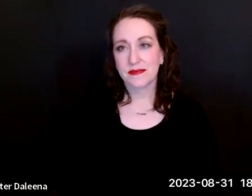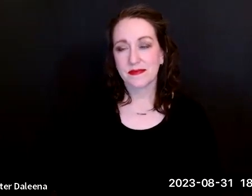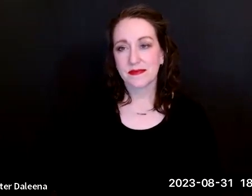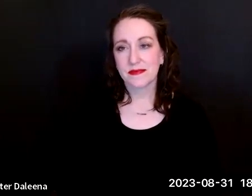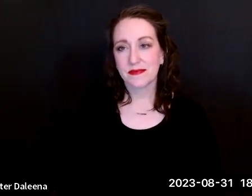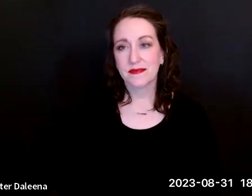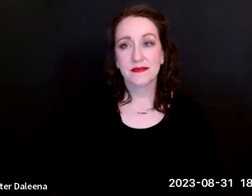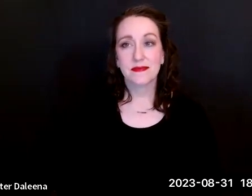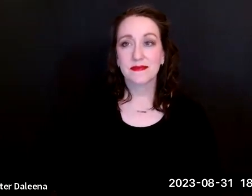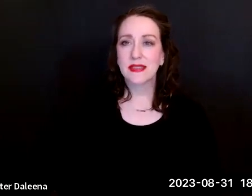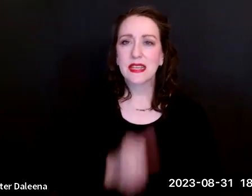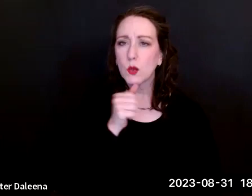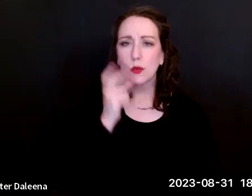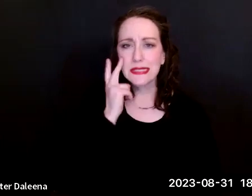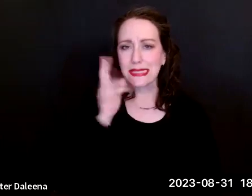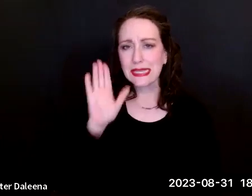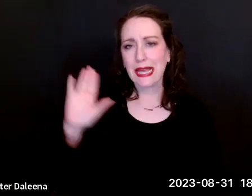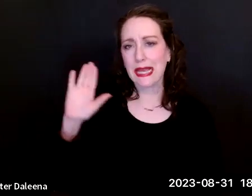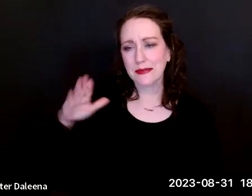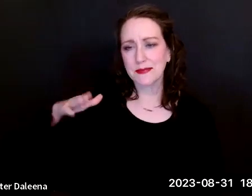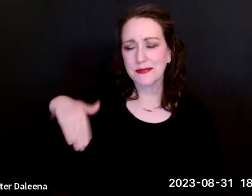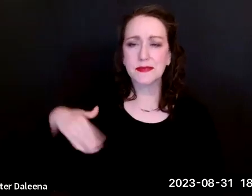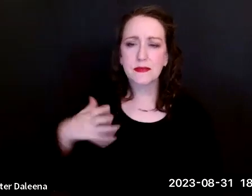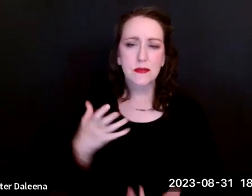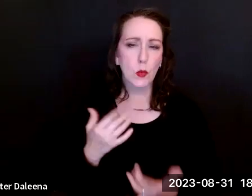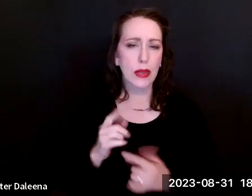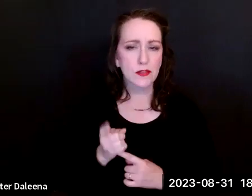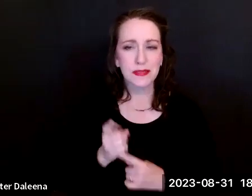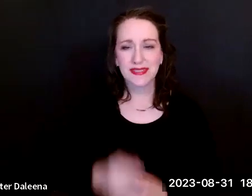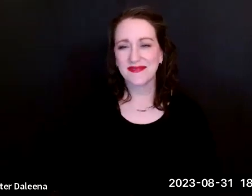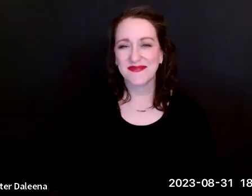not seeing any hands yet I just want to give it another minute just in case